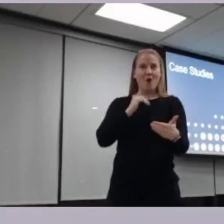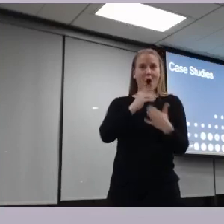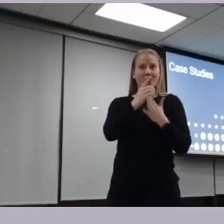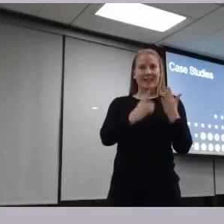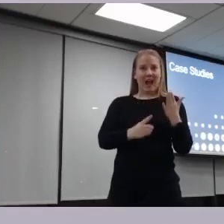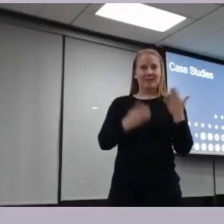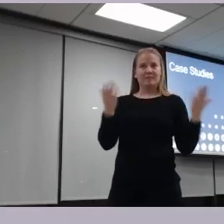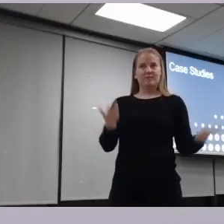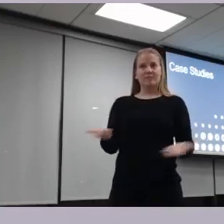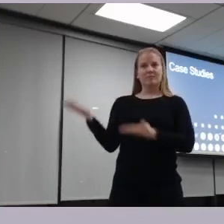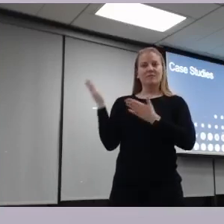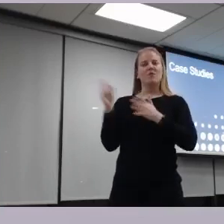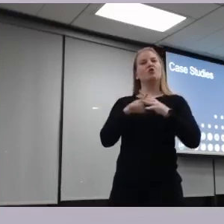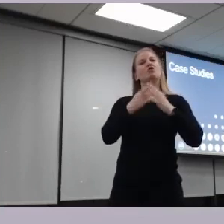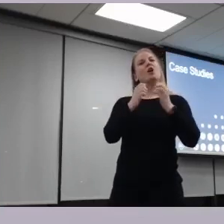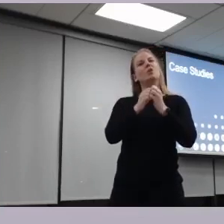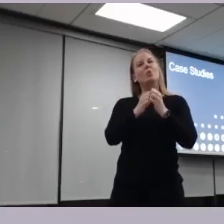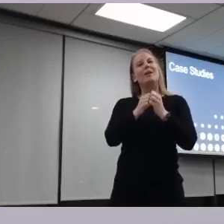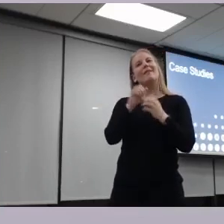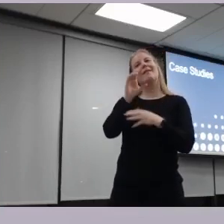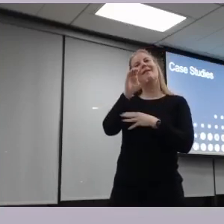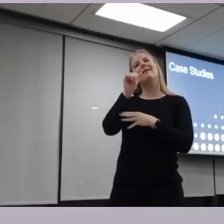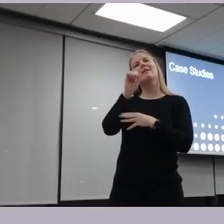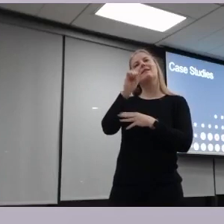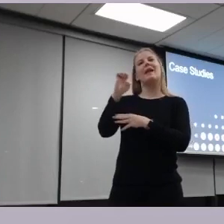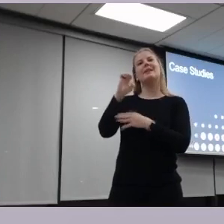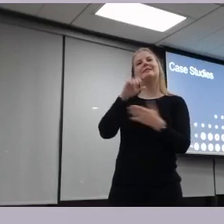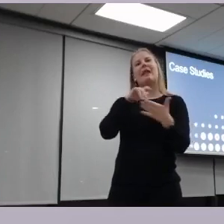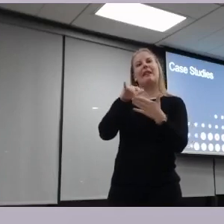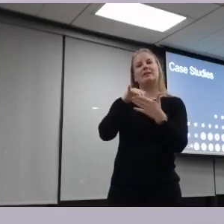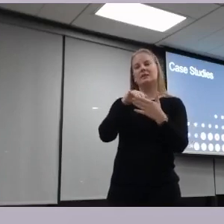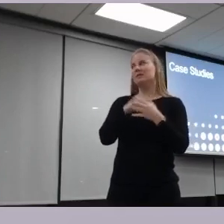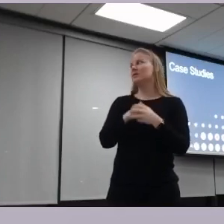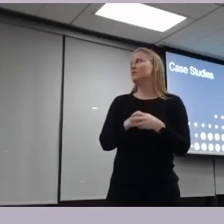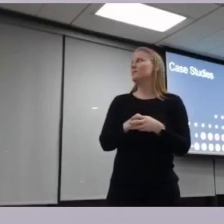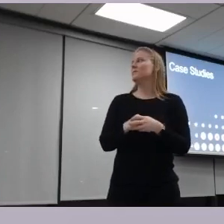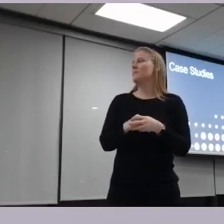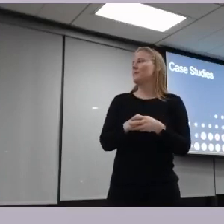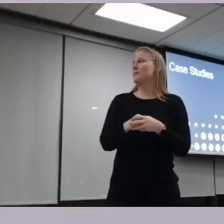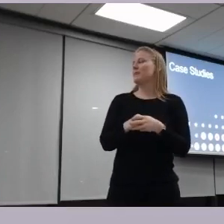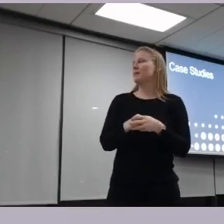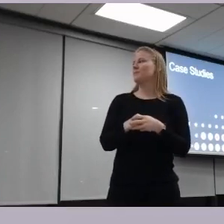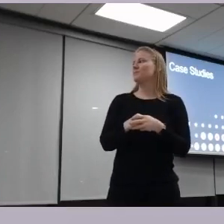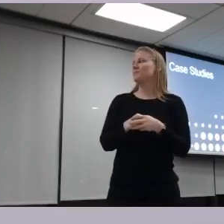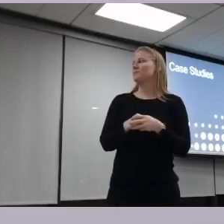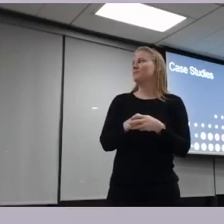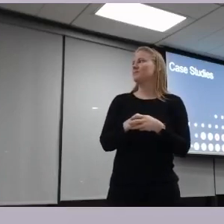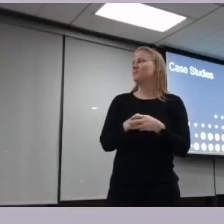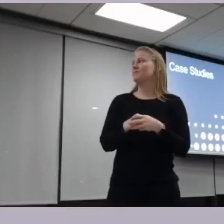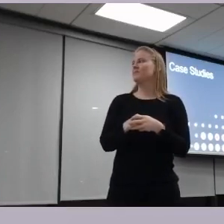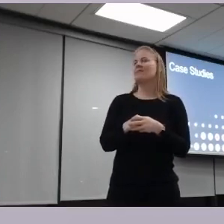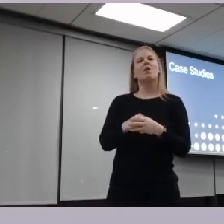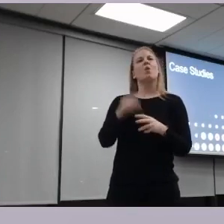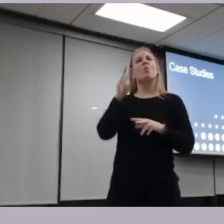starting with the case studies, we walked into projects both from within us and around the globe to just